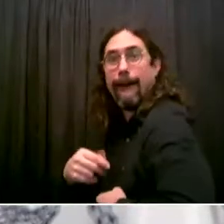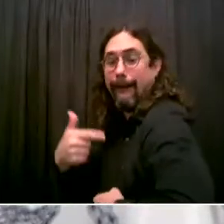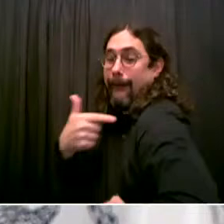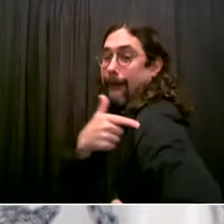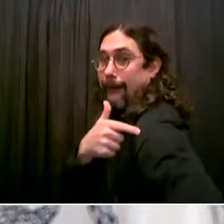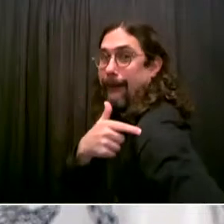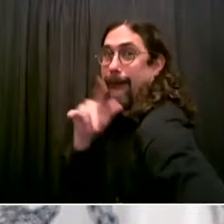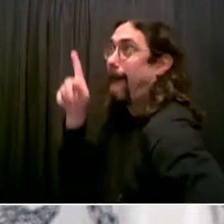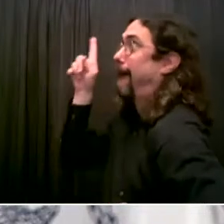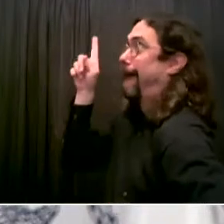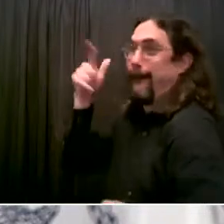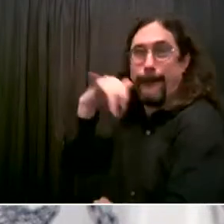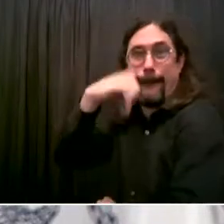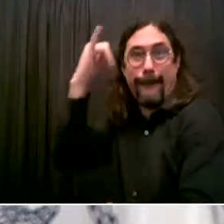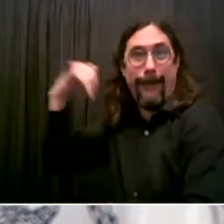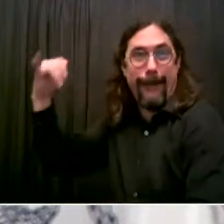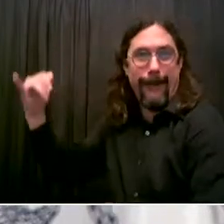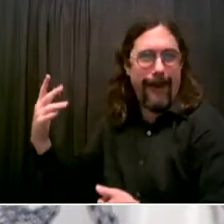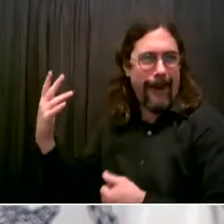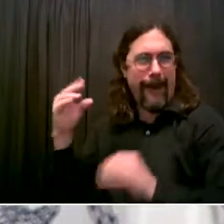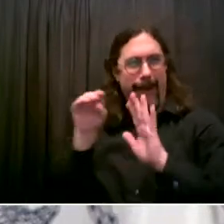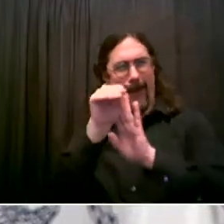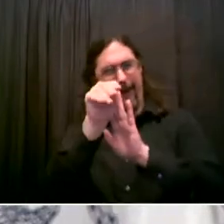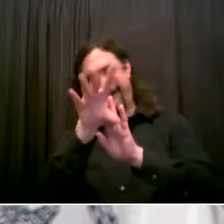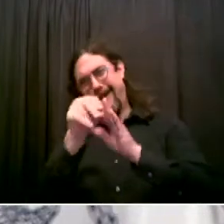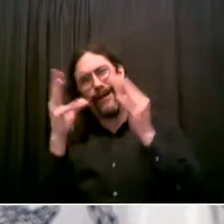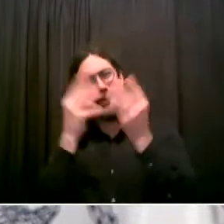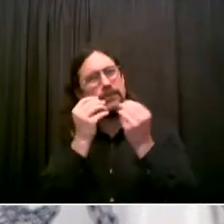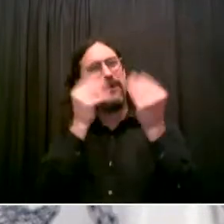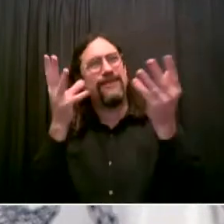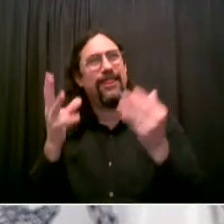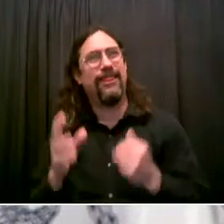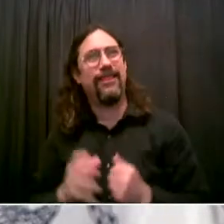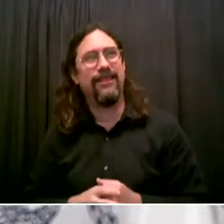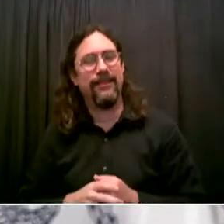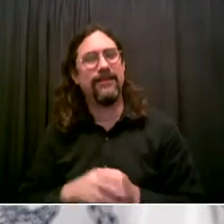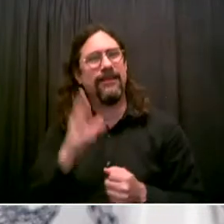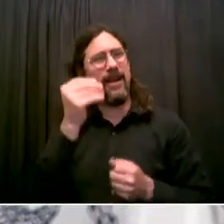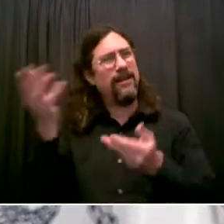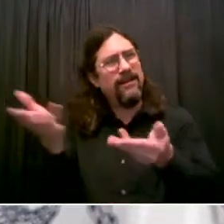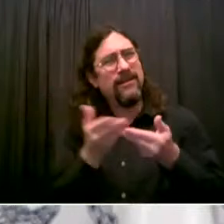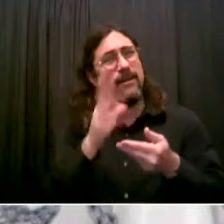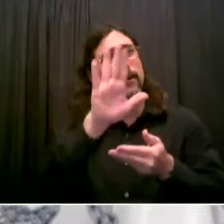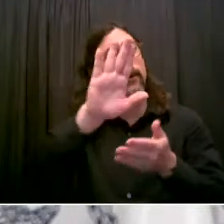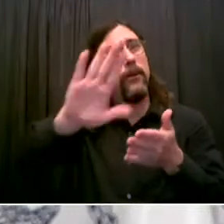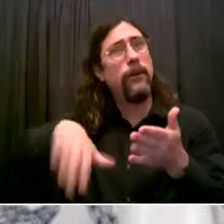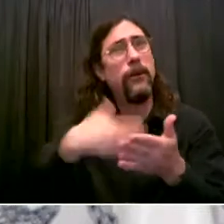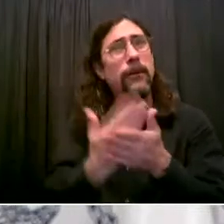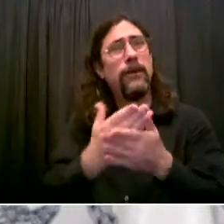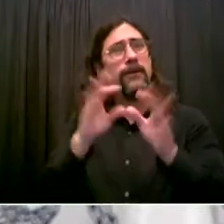VACCINATED BELOW THE WHALE.